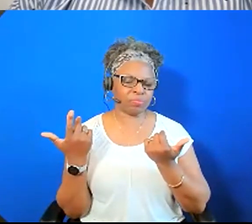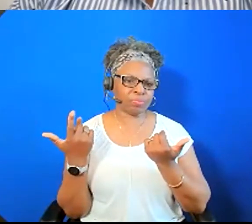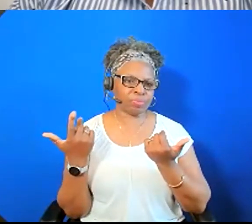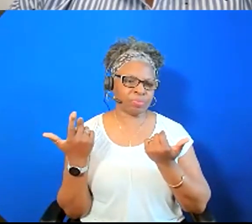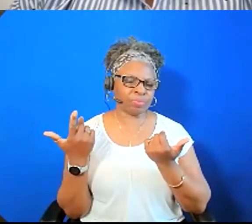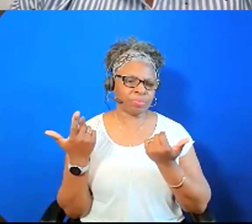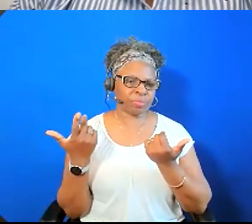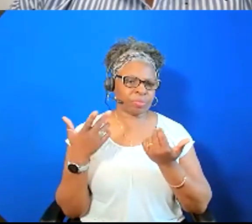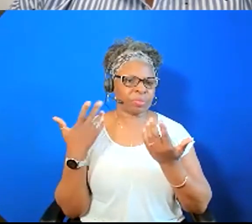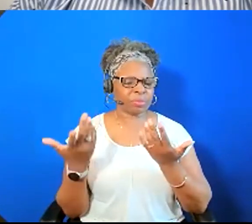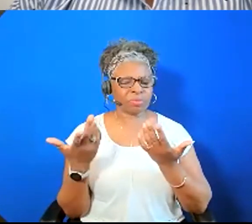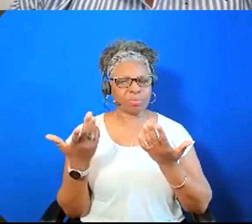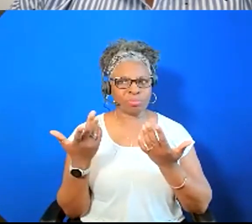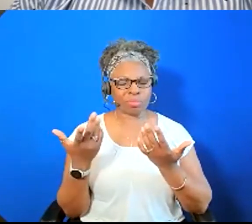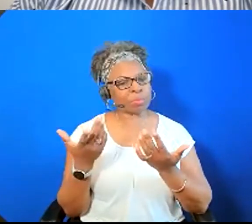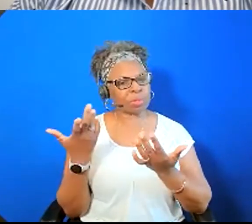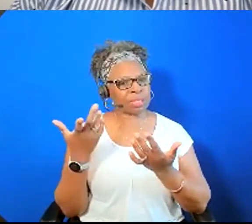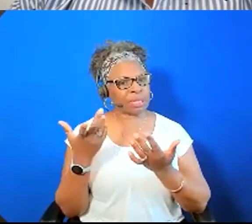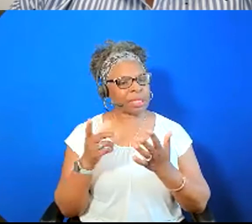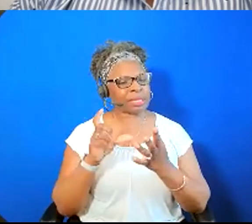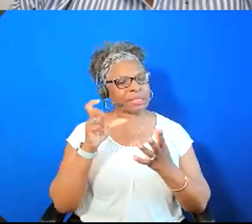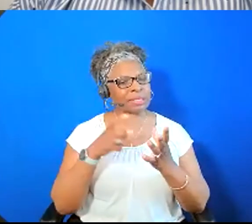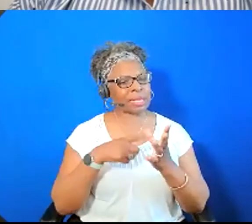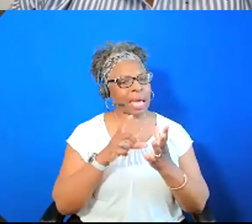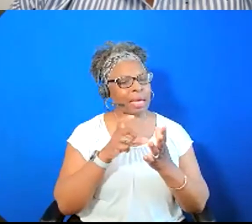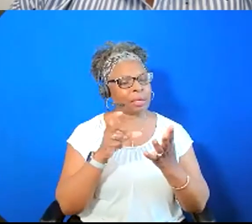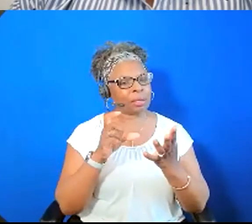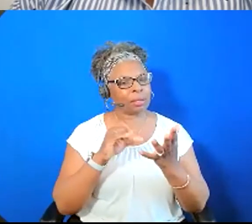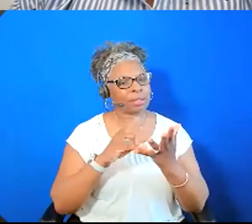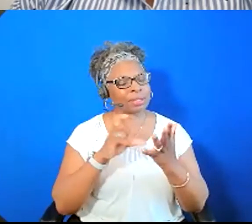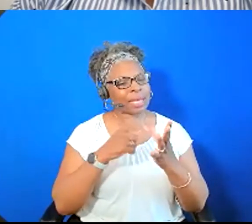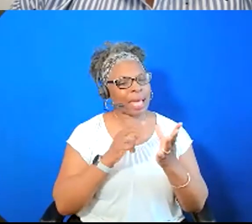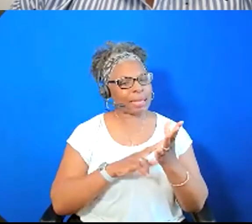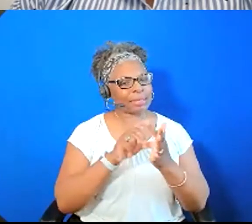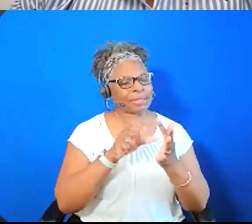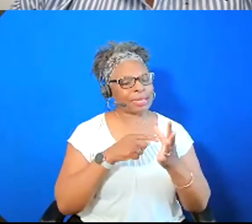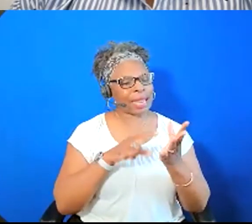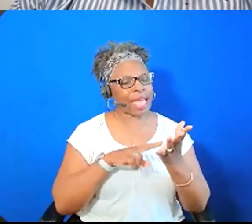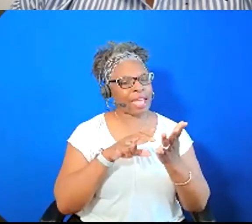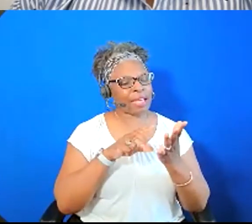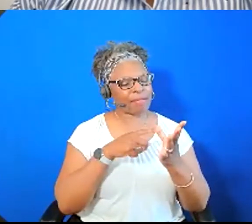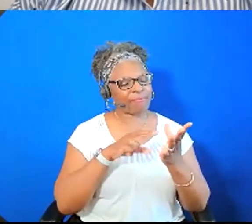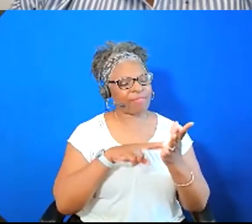current within the Scandinavian kind of model is, they give a lot of thought and attention to this,